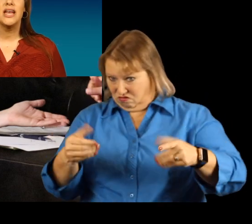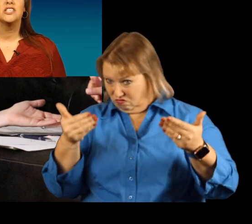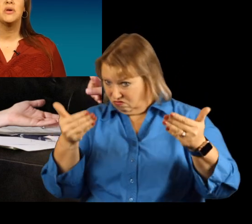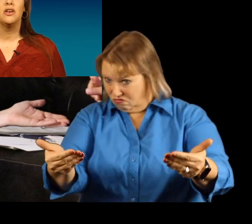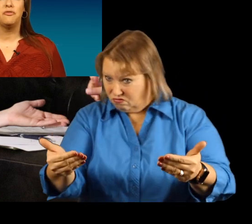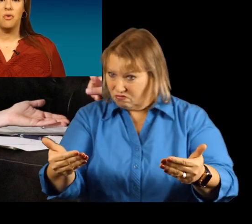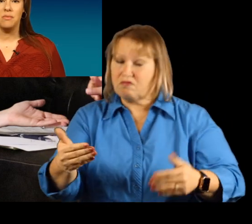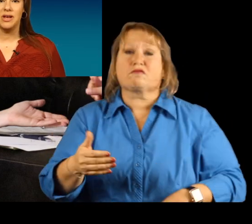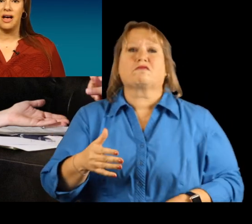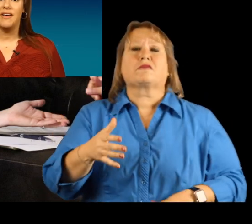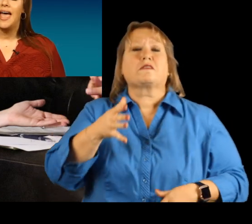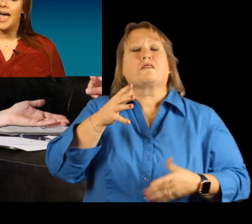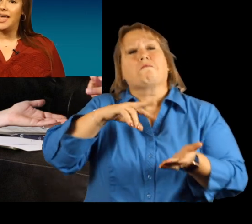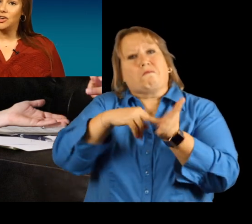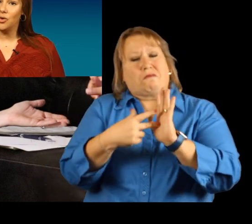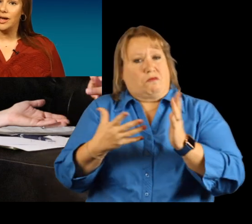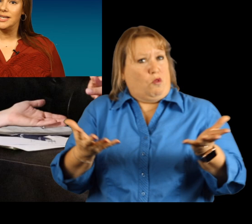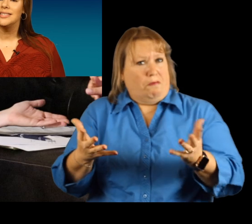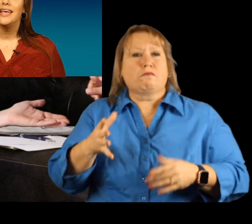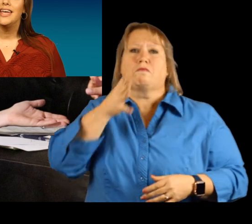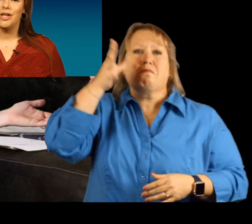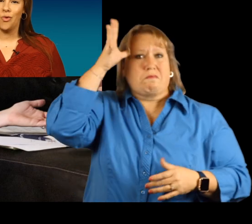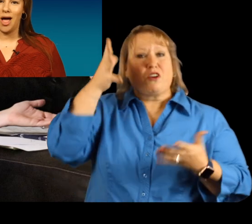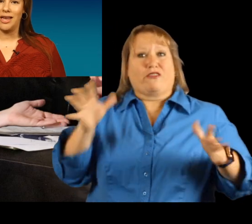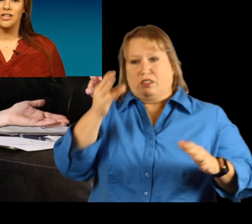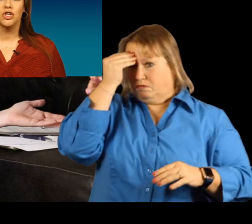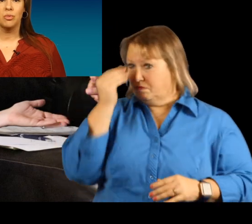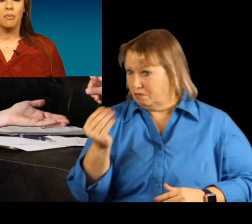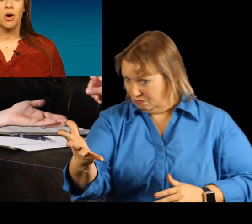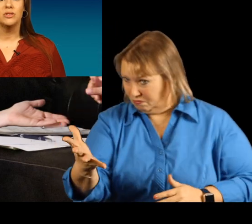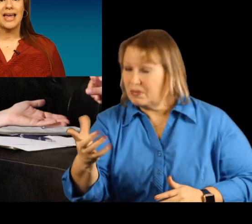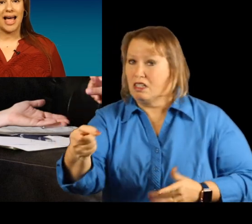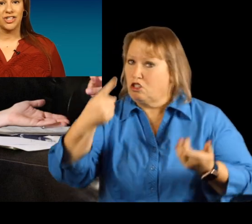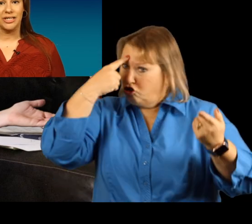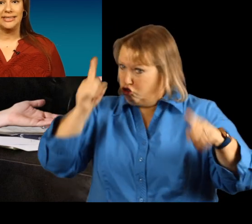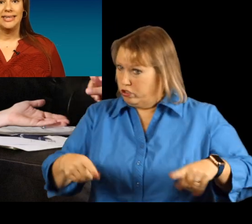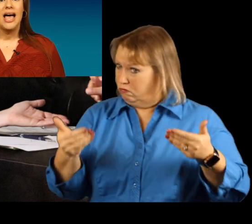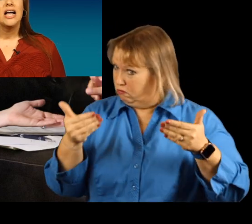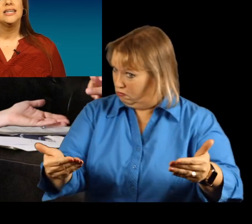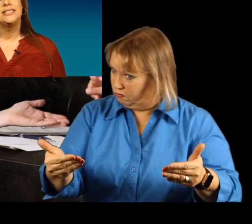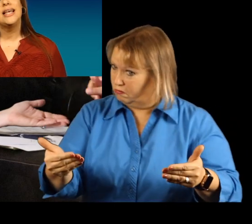has been informed of and agrees in writing to the proposed action. Consent